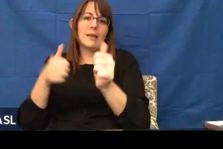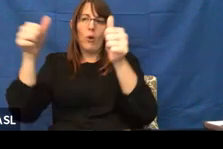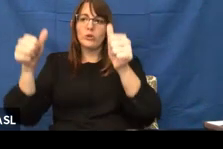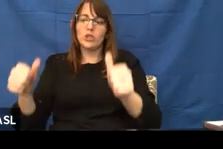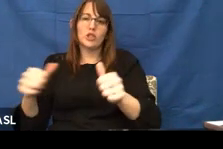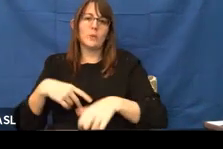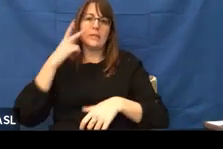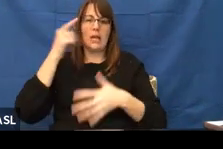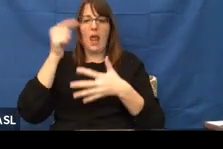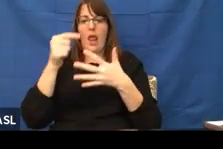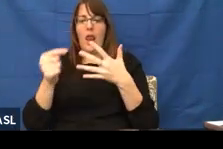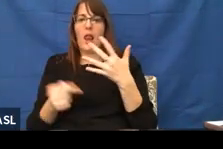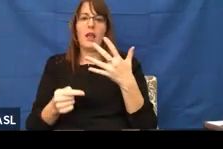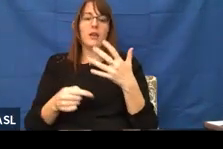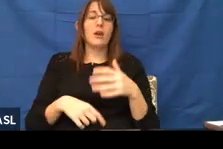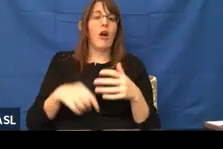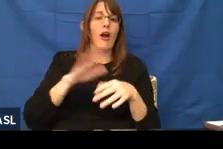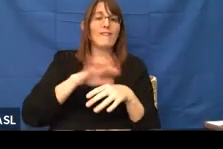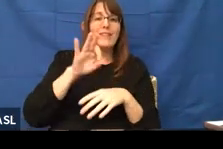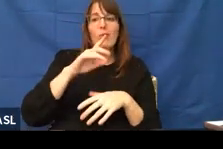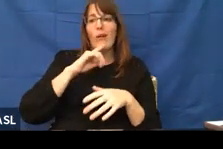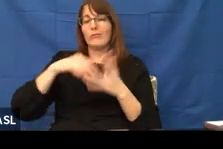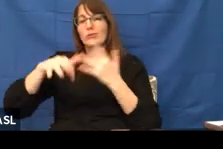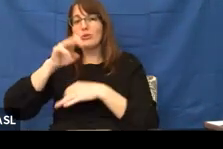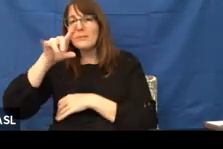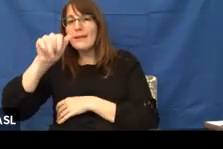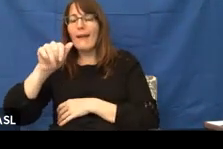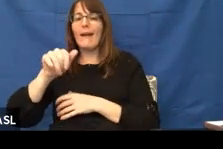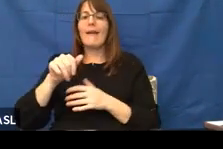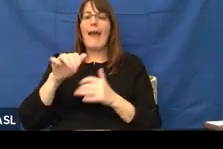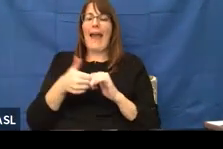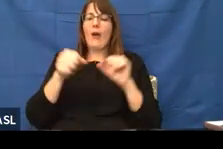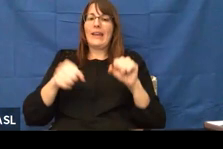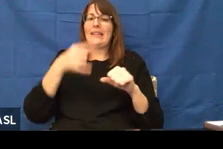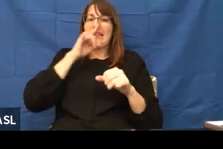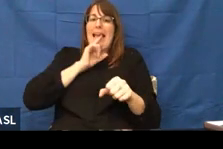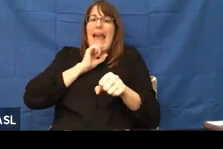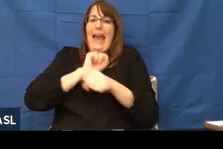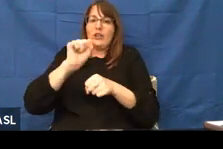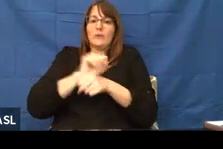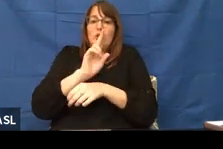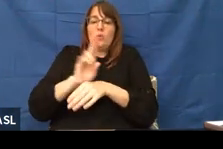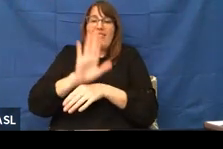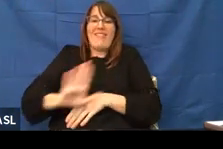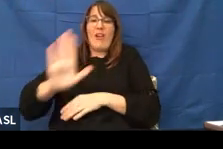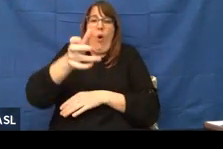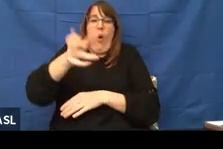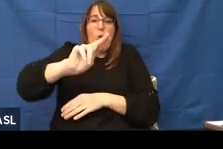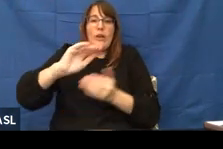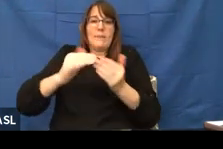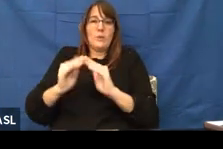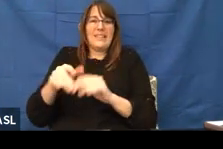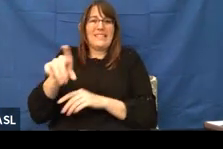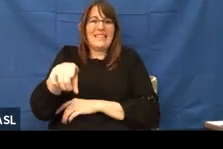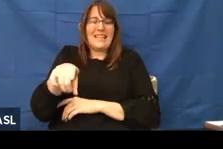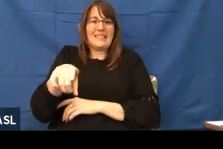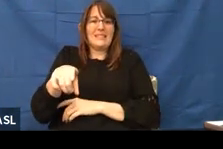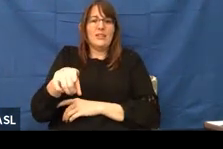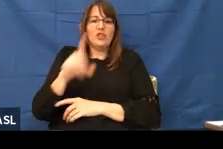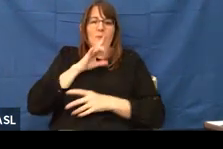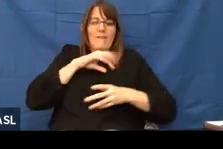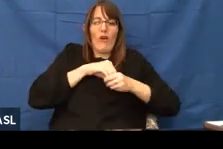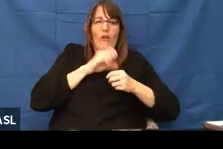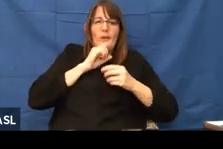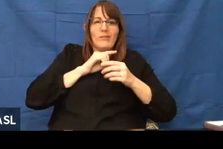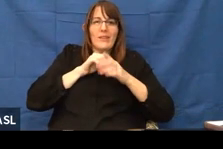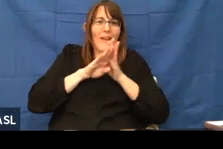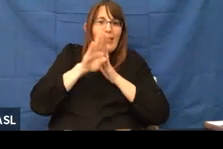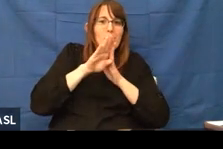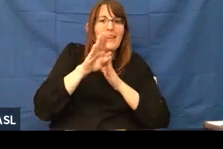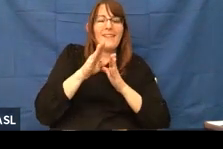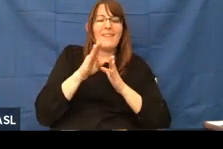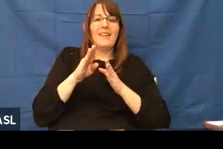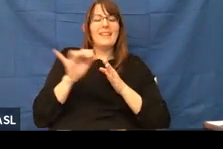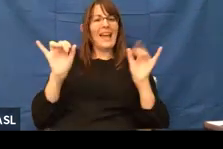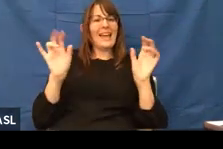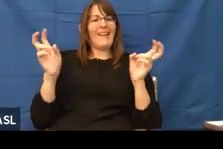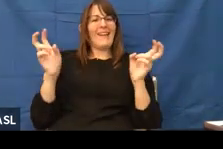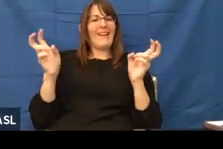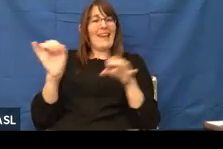Jewyl Alderson Clarke, SDCOE: They can help with social media posts and things like that. So how can you actually look to your community and the current needs and put your students in almost internship like opportunities to work with local businesses.